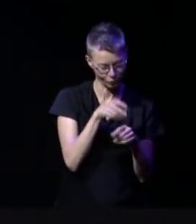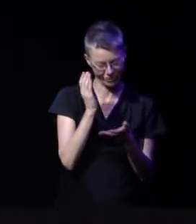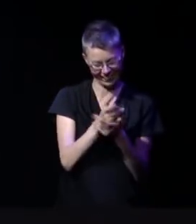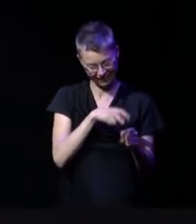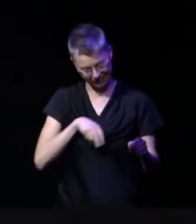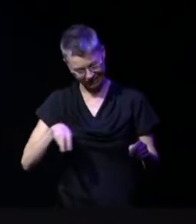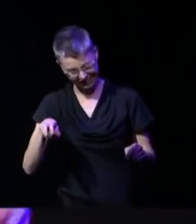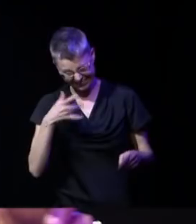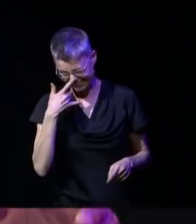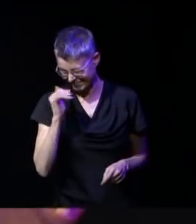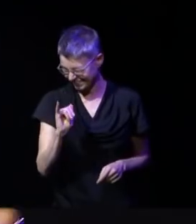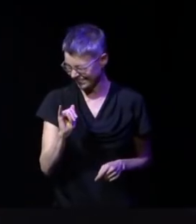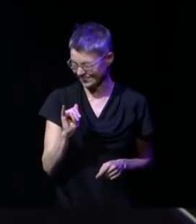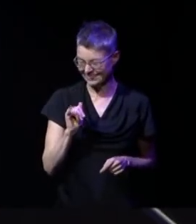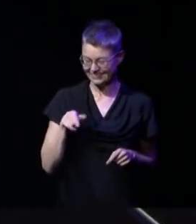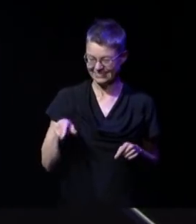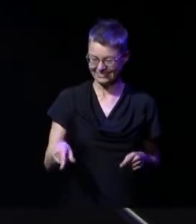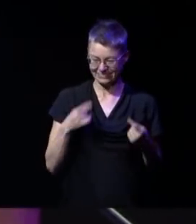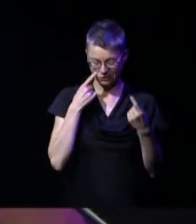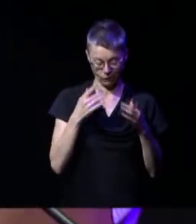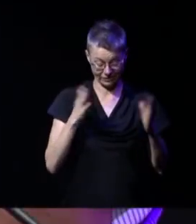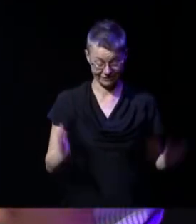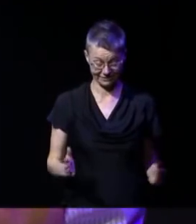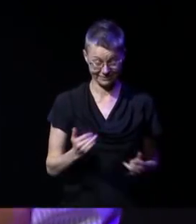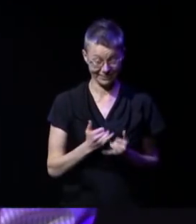Unfortunately the patriarchal pulpit is often very functional